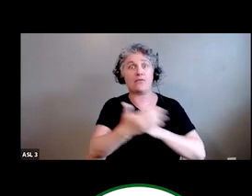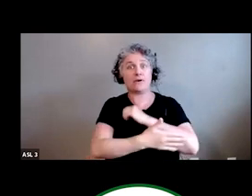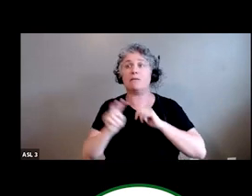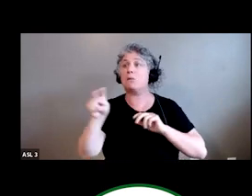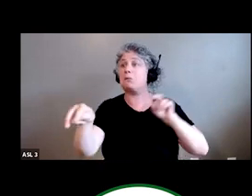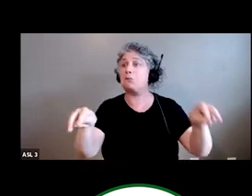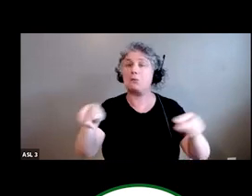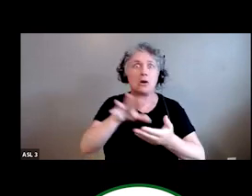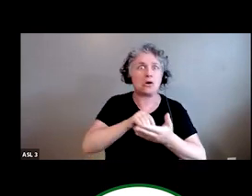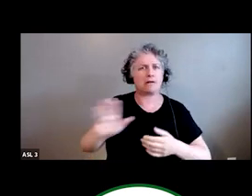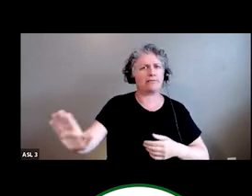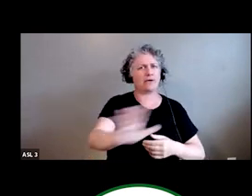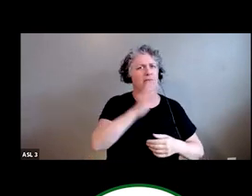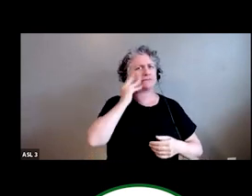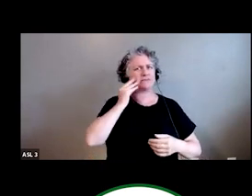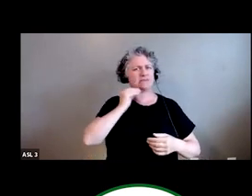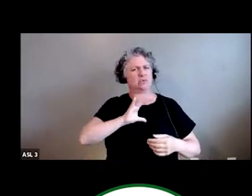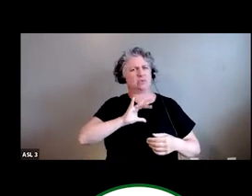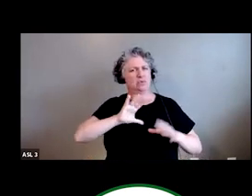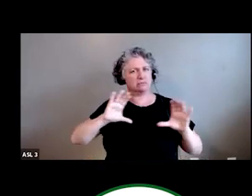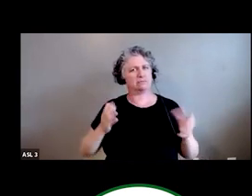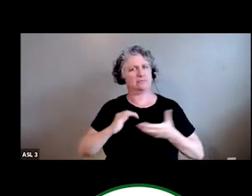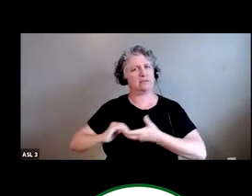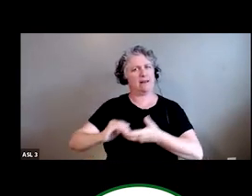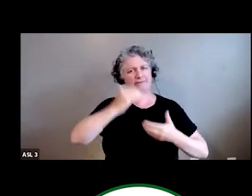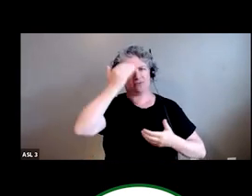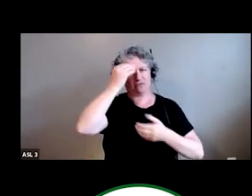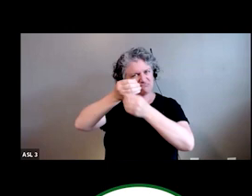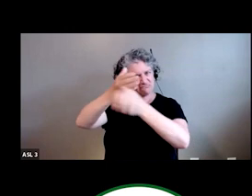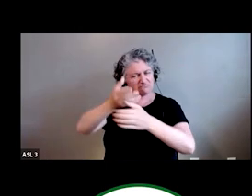We can develop education and tools to aid in implementation. And by choosing to build